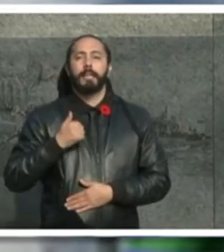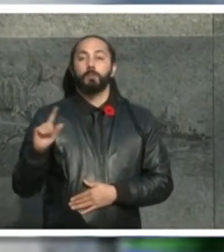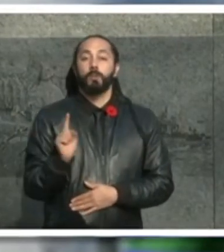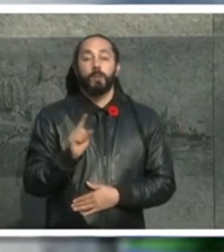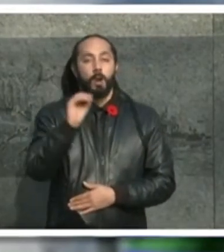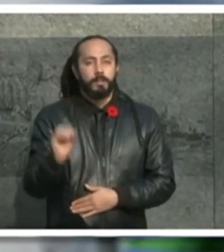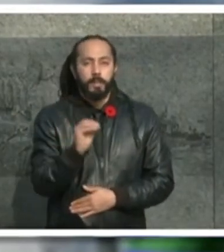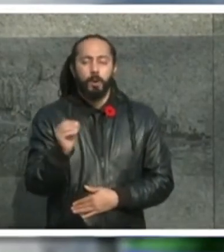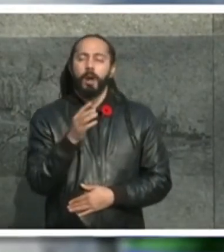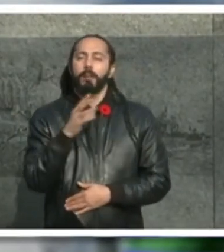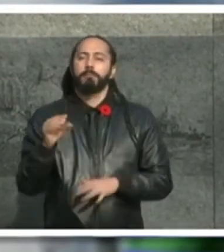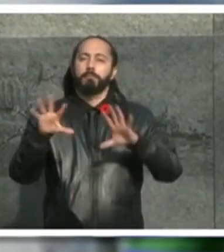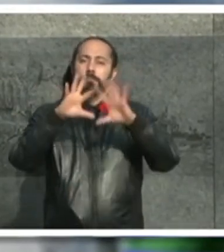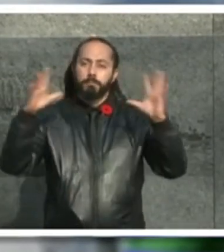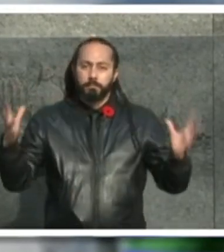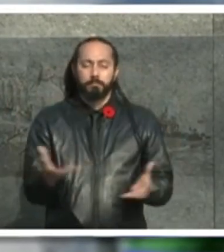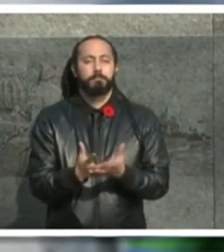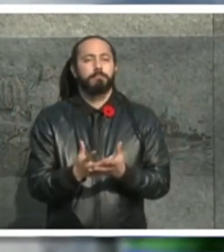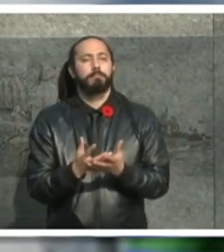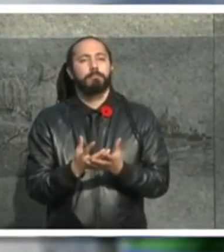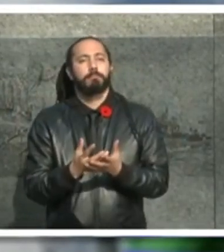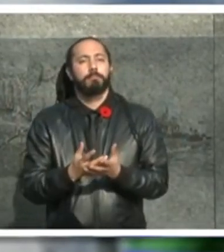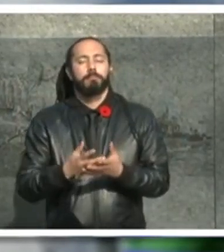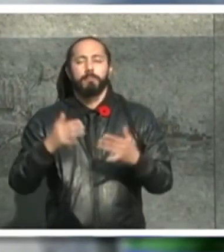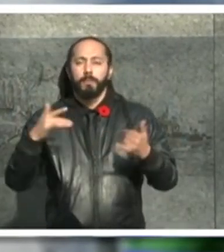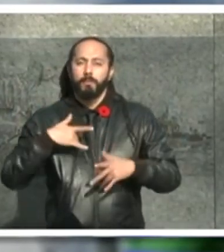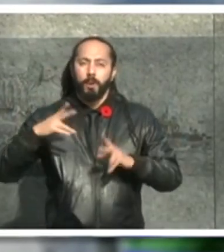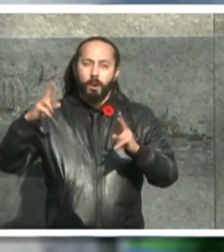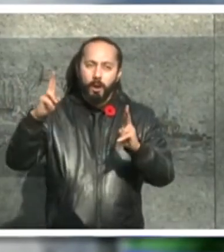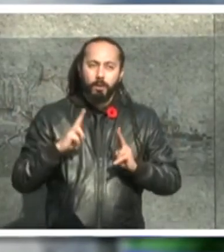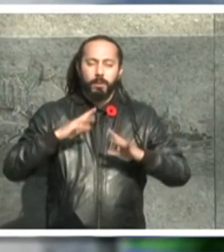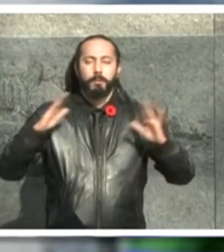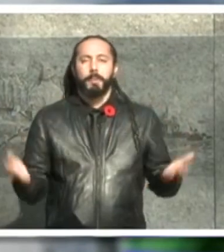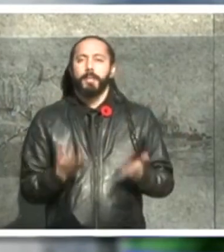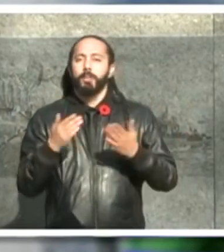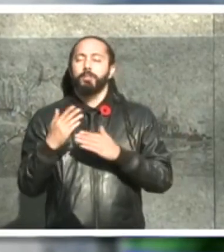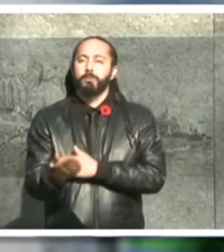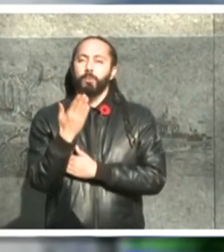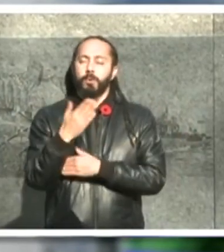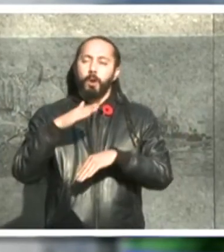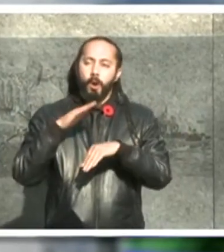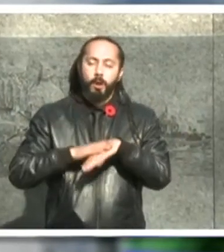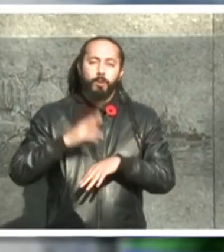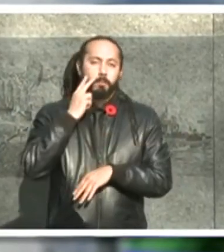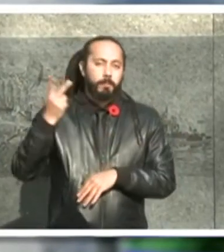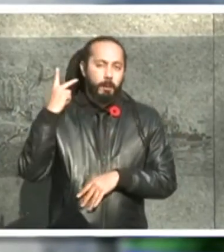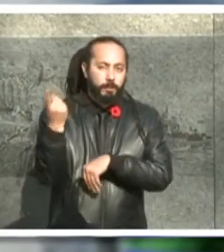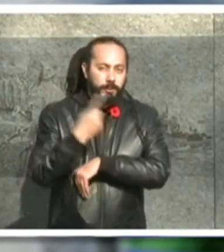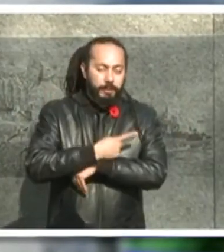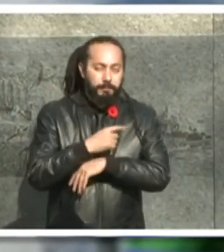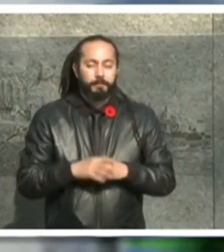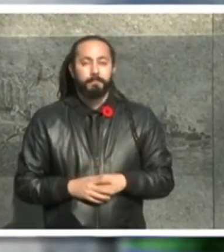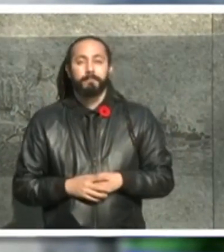Your Honour, Mr Premier, honored guests, dignitaries good morning proud Canadians across Ontario and everywhere across the globe it is an